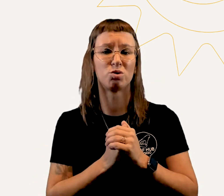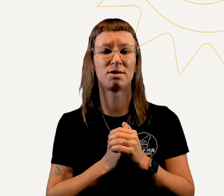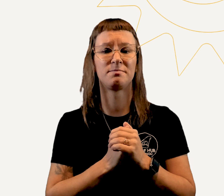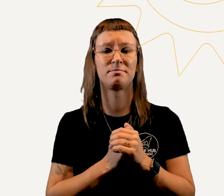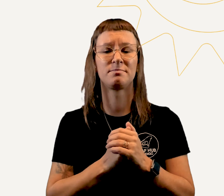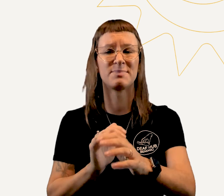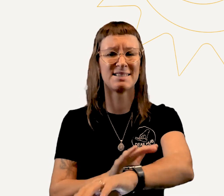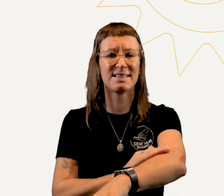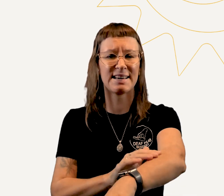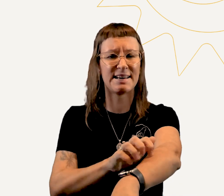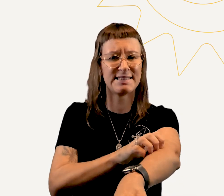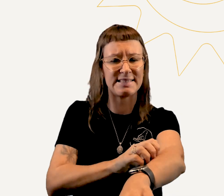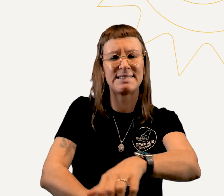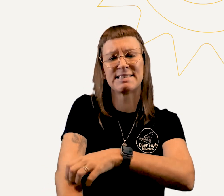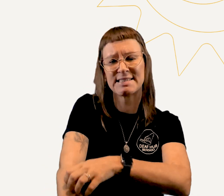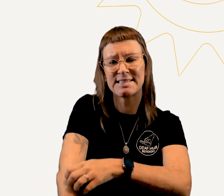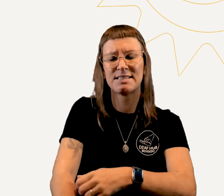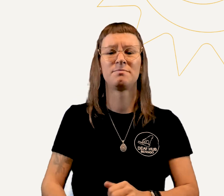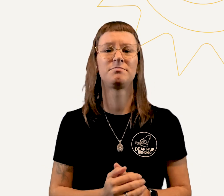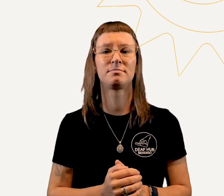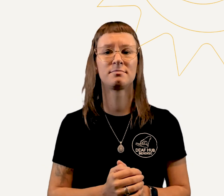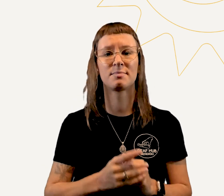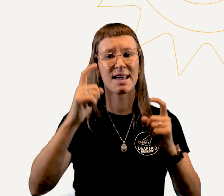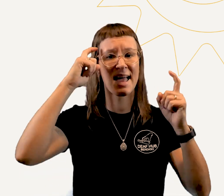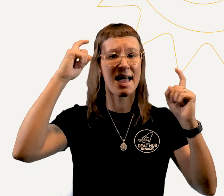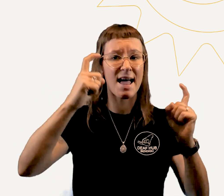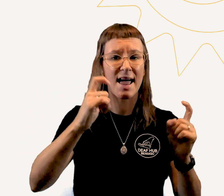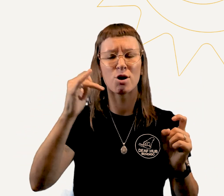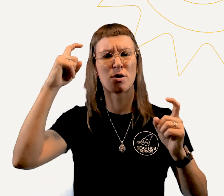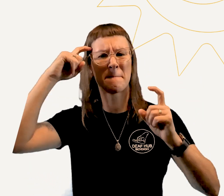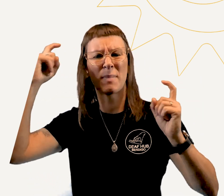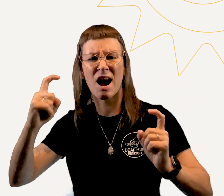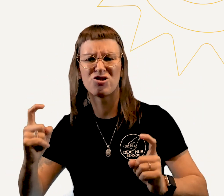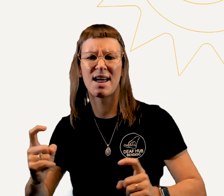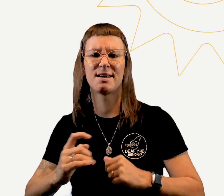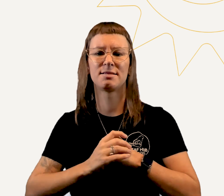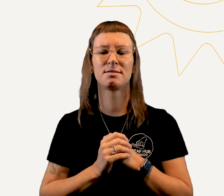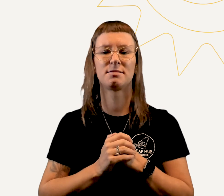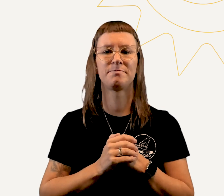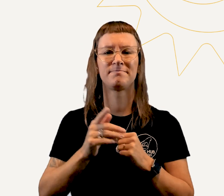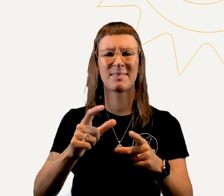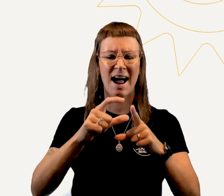4- Crawling or itchy skin. 5- Headaches or migraines. 6- Difficulty concentrating,